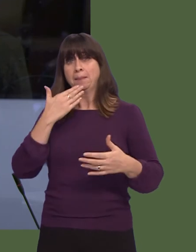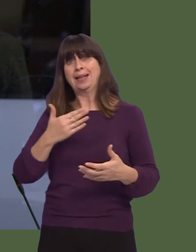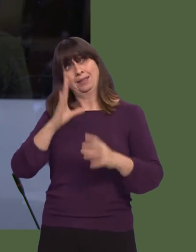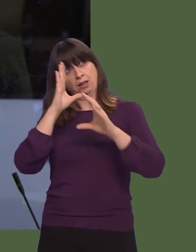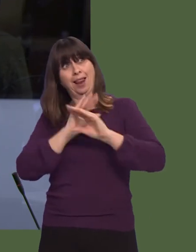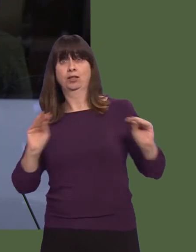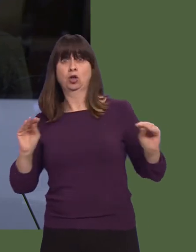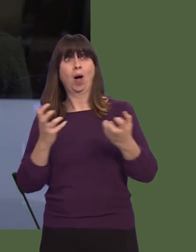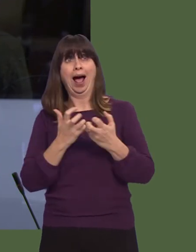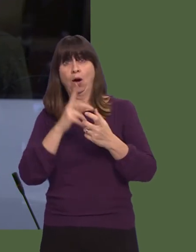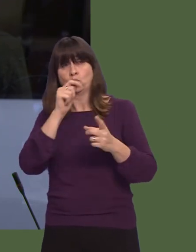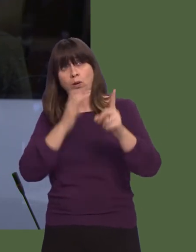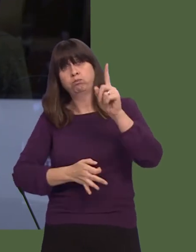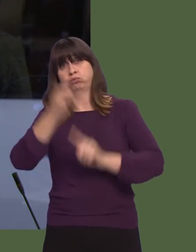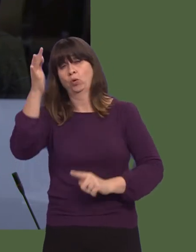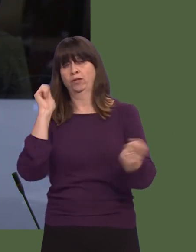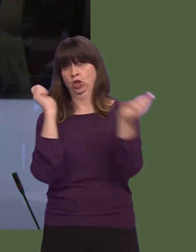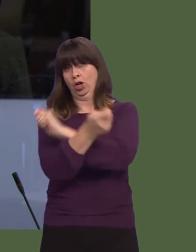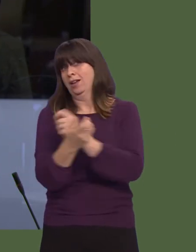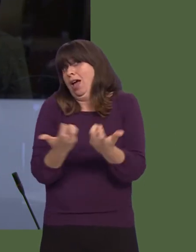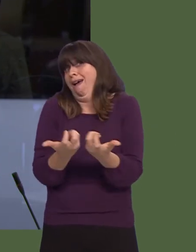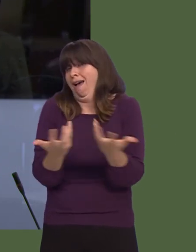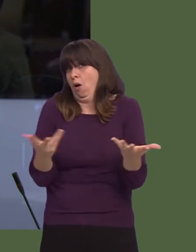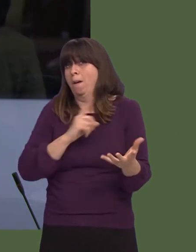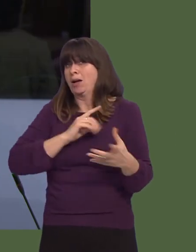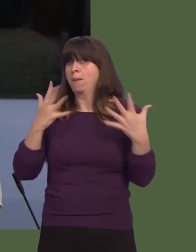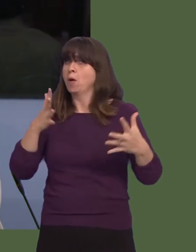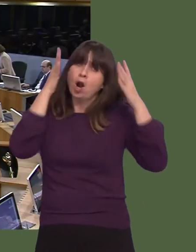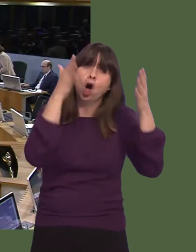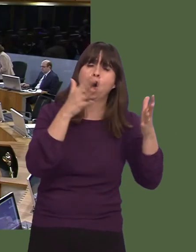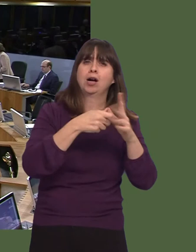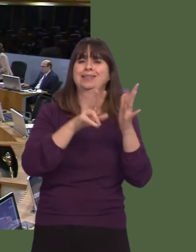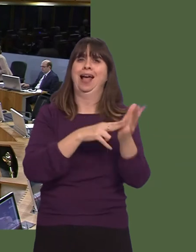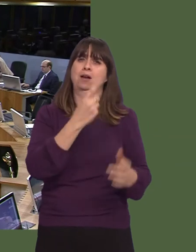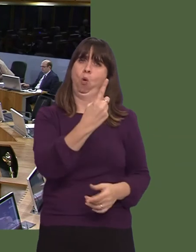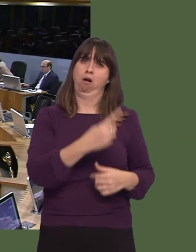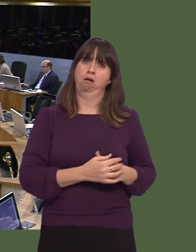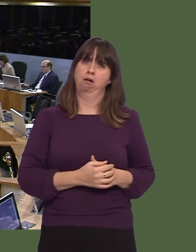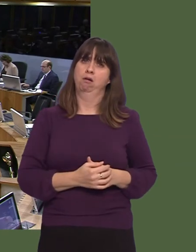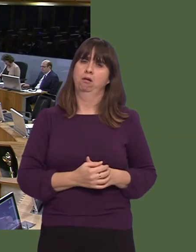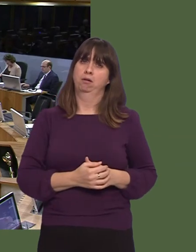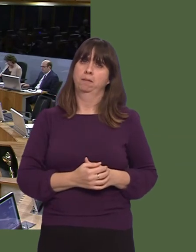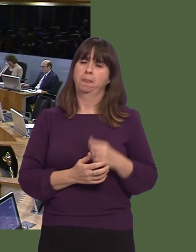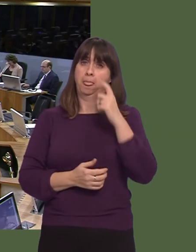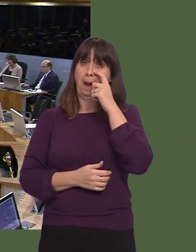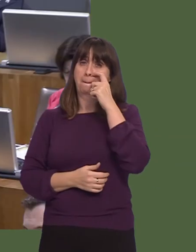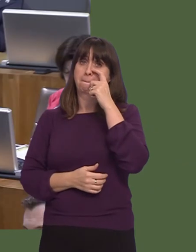ways forward that you're going to change things as regard the weightings given to TAN 1. Carwyn Jones AM: Well, TAN 1 is being looked at at the moment, but, I have to say, these